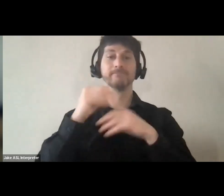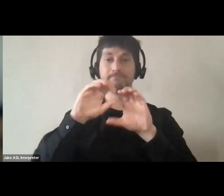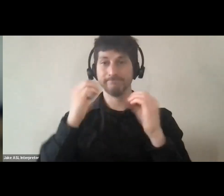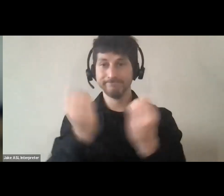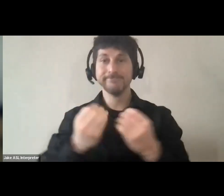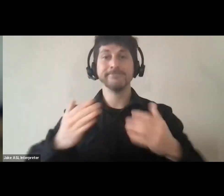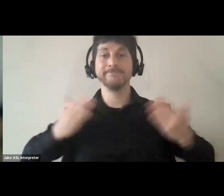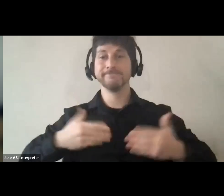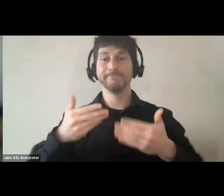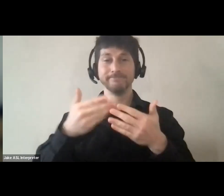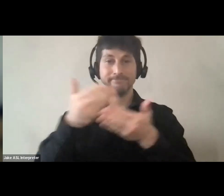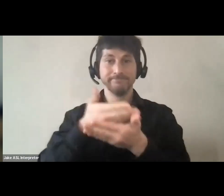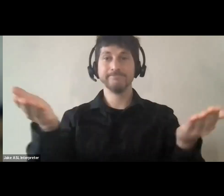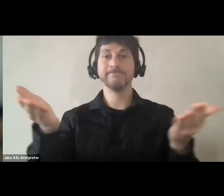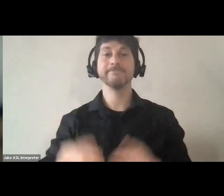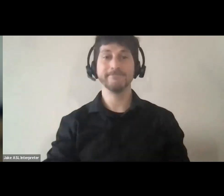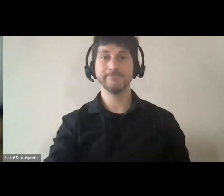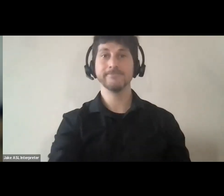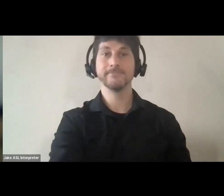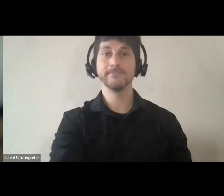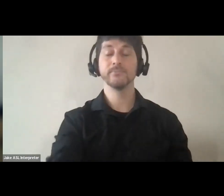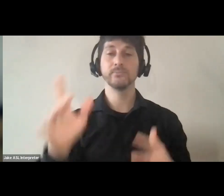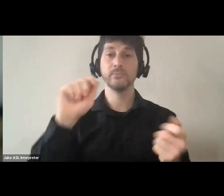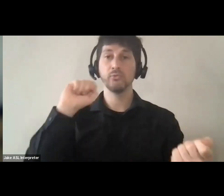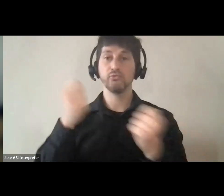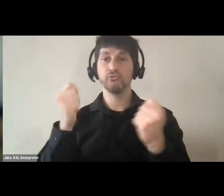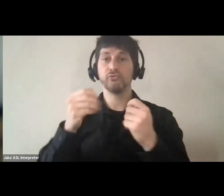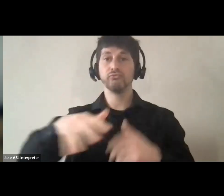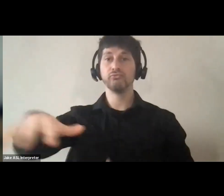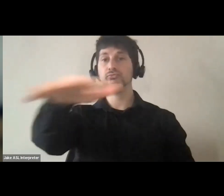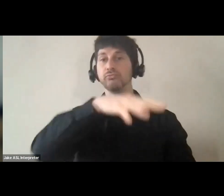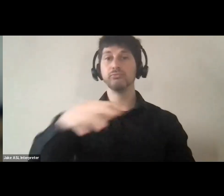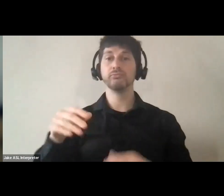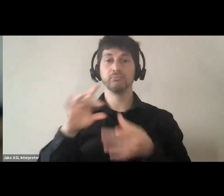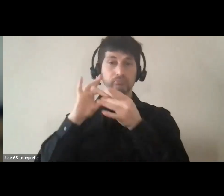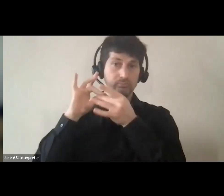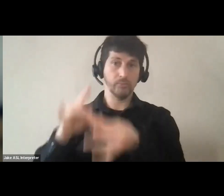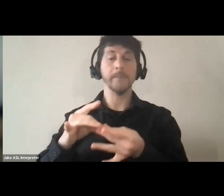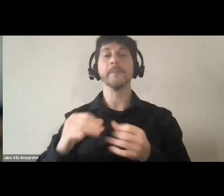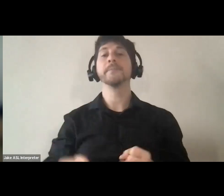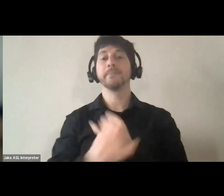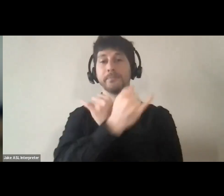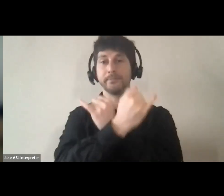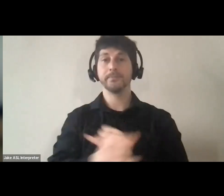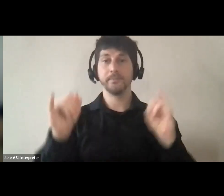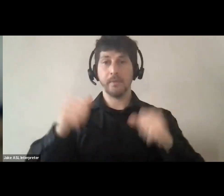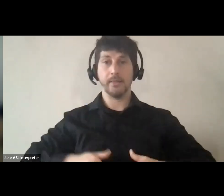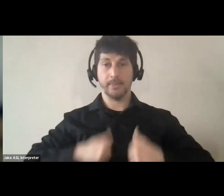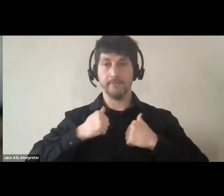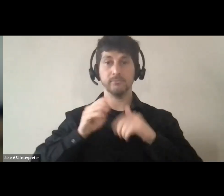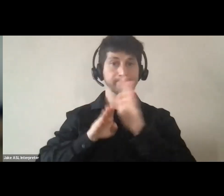This is our second webinar from the Ford foundation that we are happy to bring to you. Today is the changing the landscape of independent living.